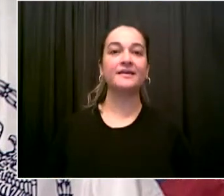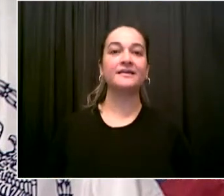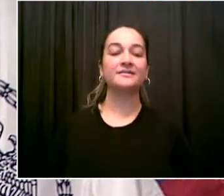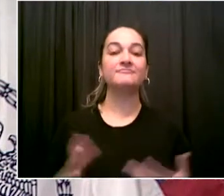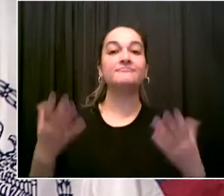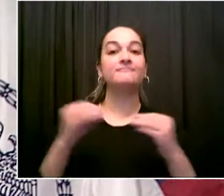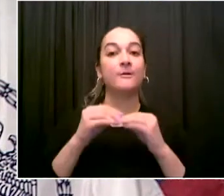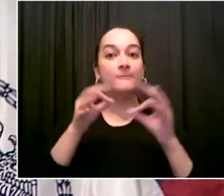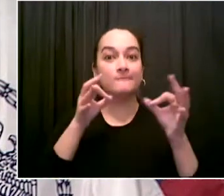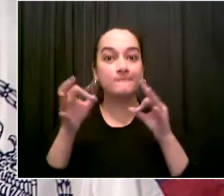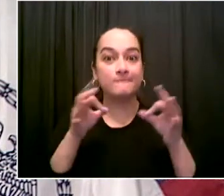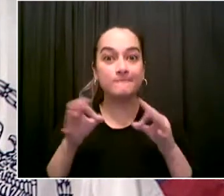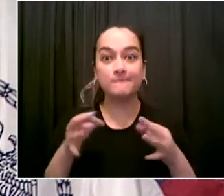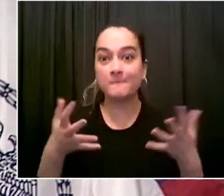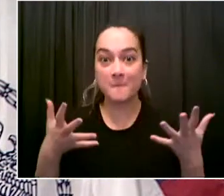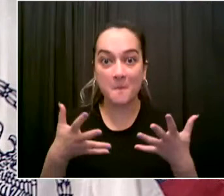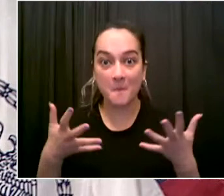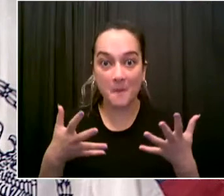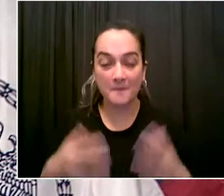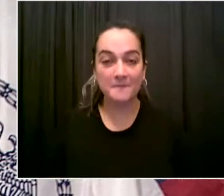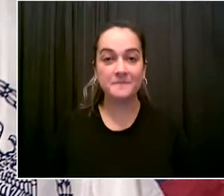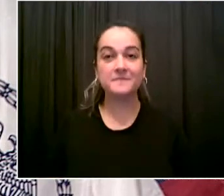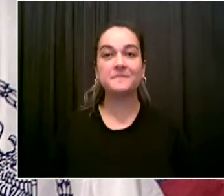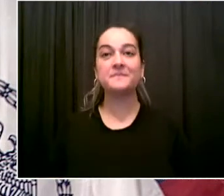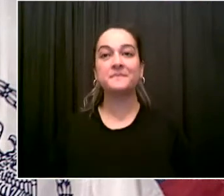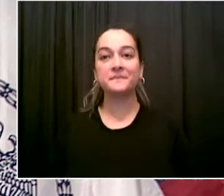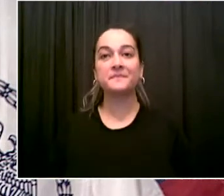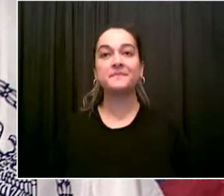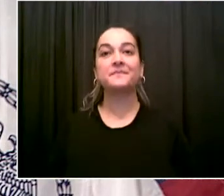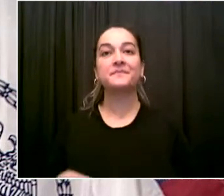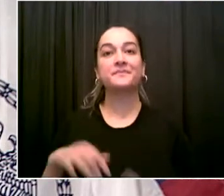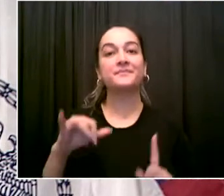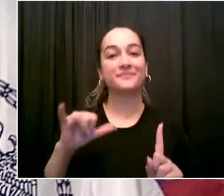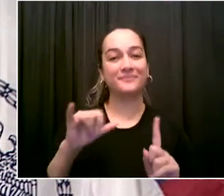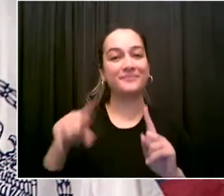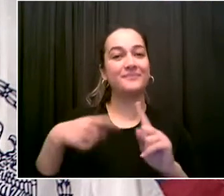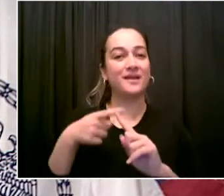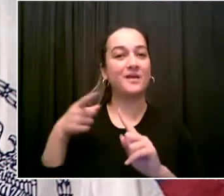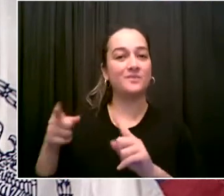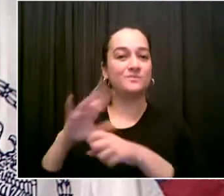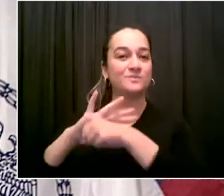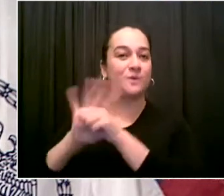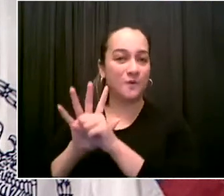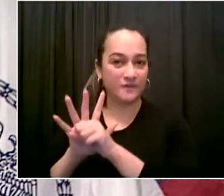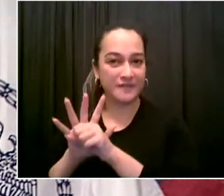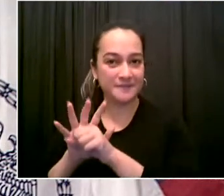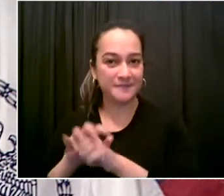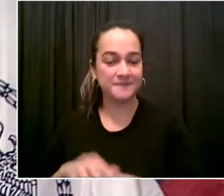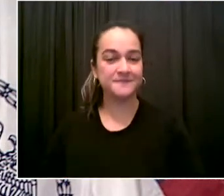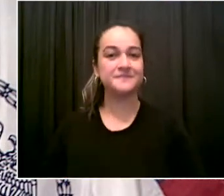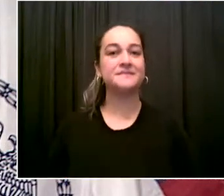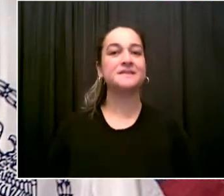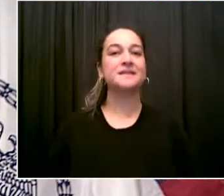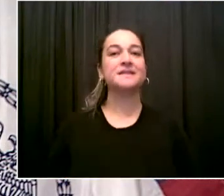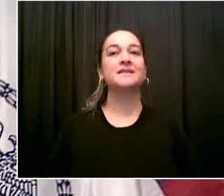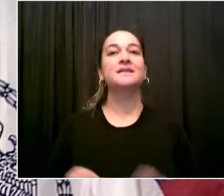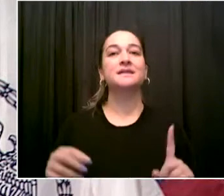US. GOOD LUCK AHEAD.